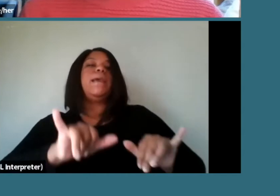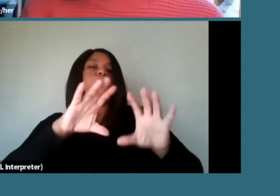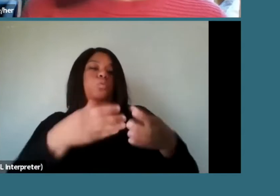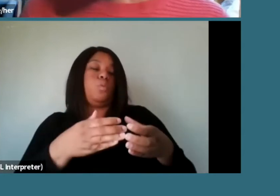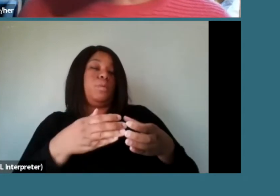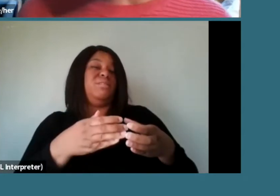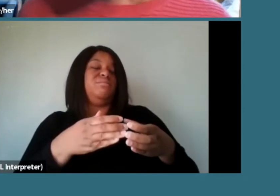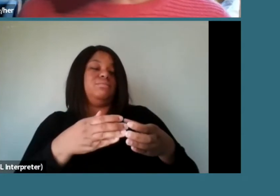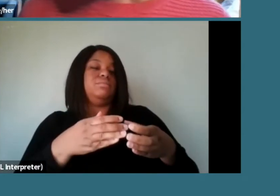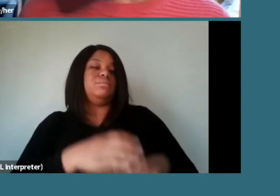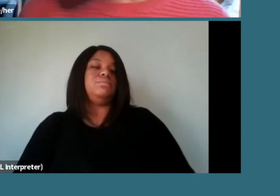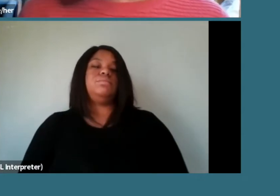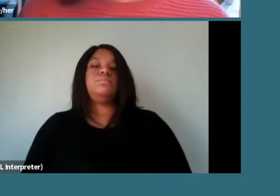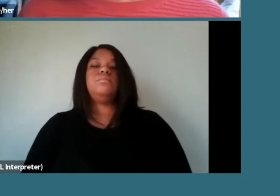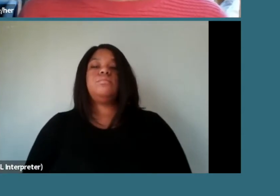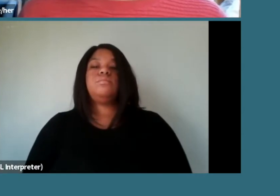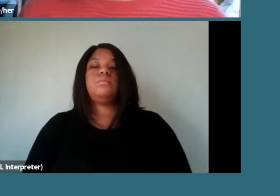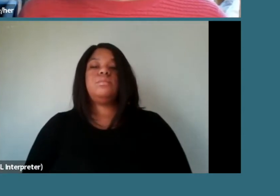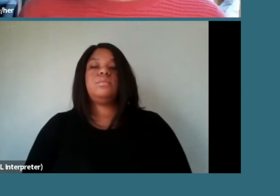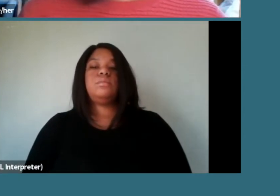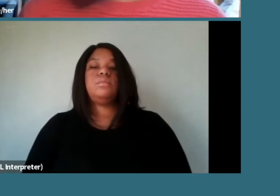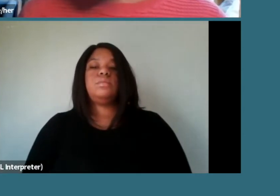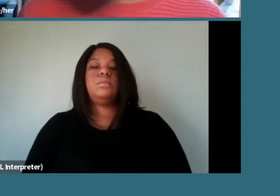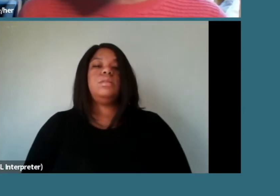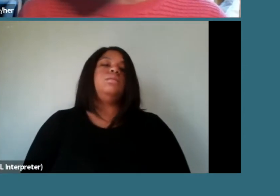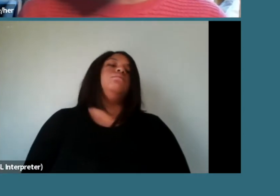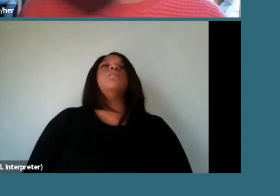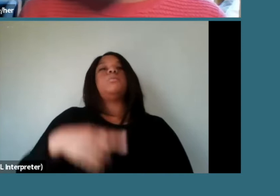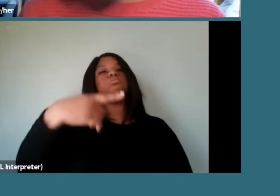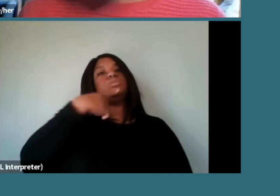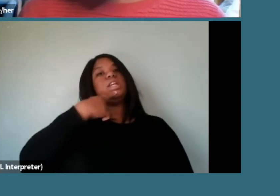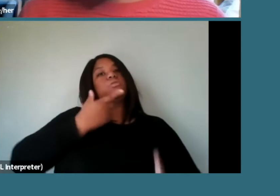And I would say on top of that, just you be a good model for it.